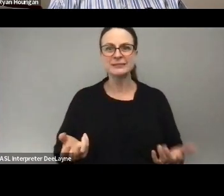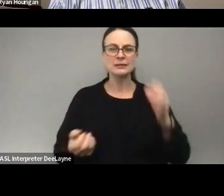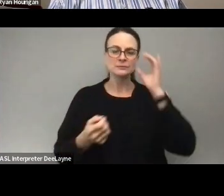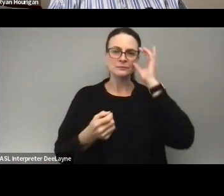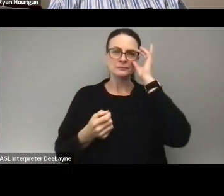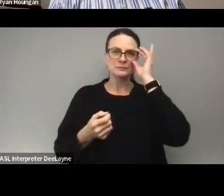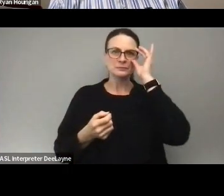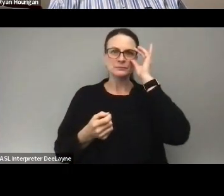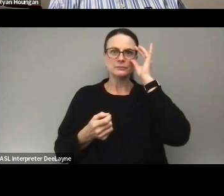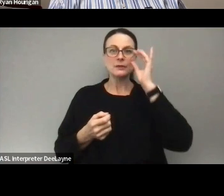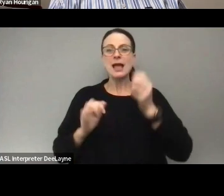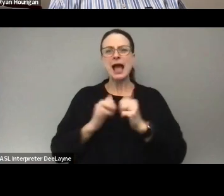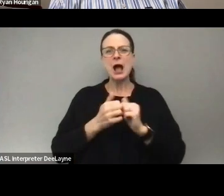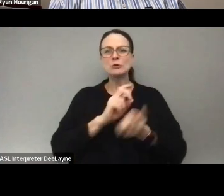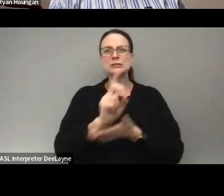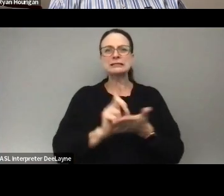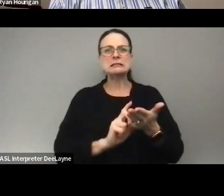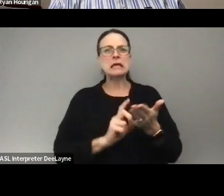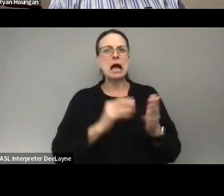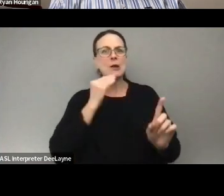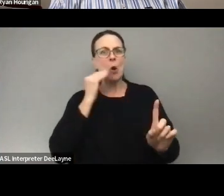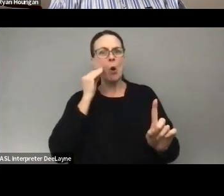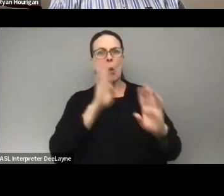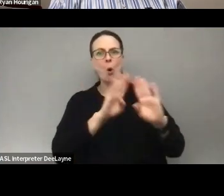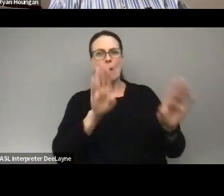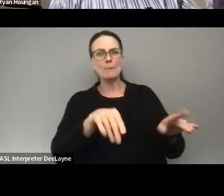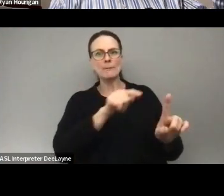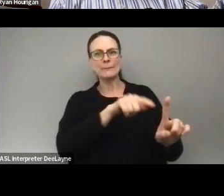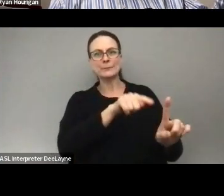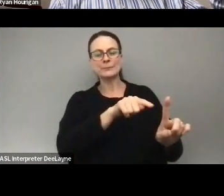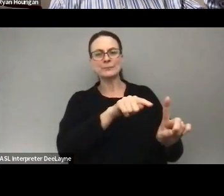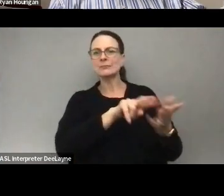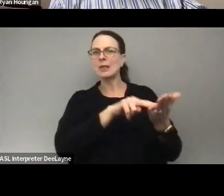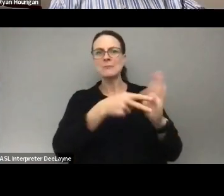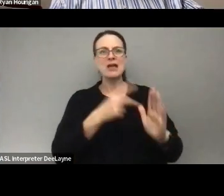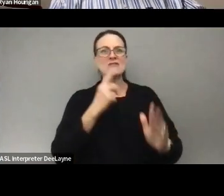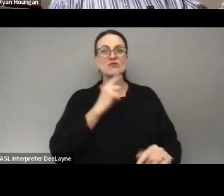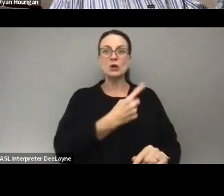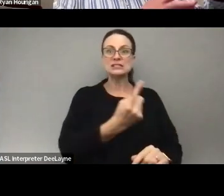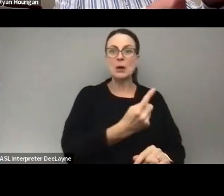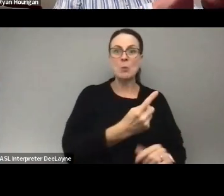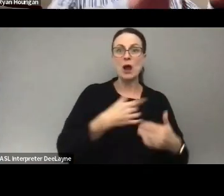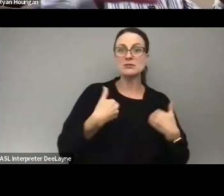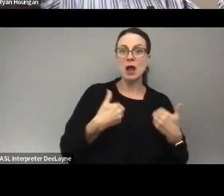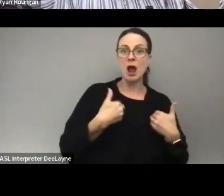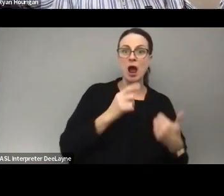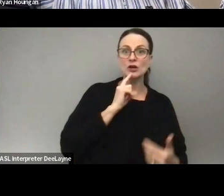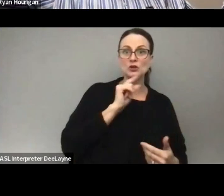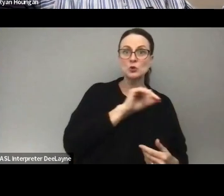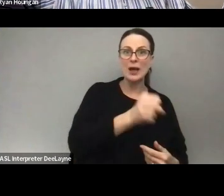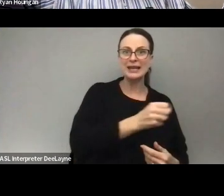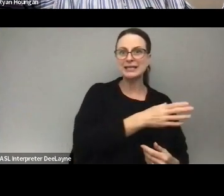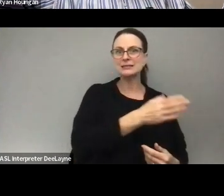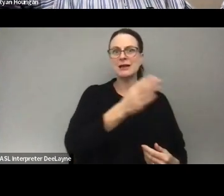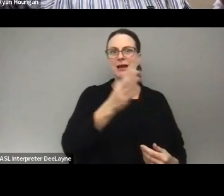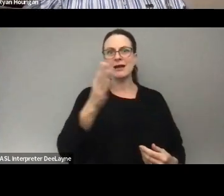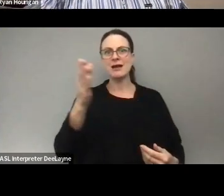where the design of the home was meant for someone in their 20s to stay all the way through their entire life